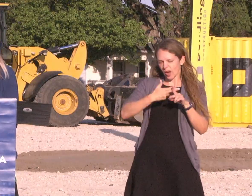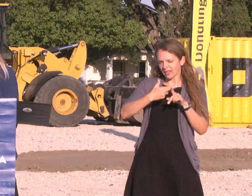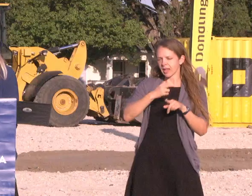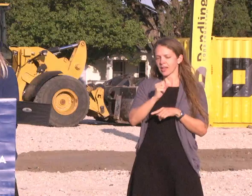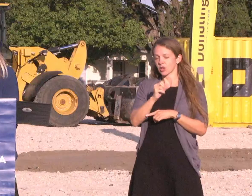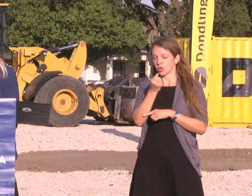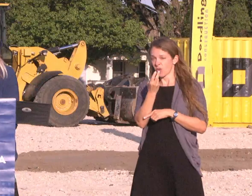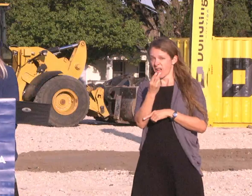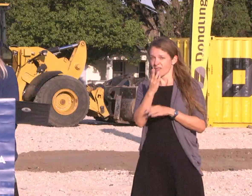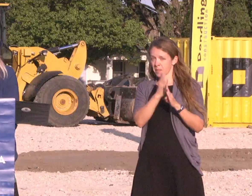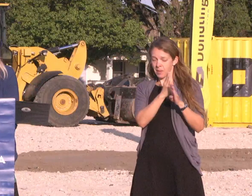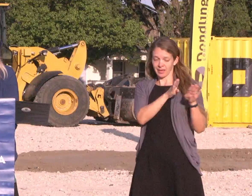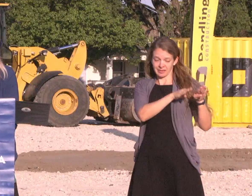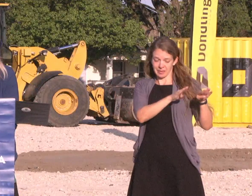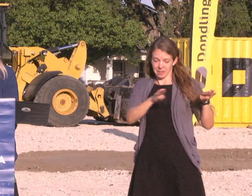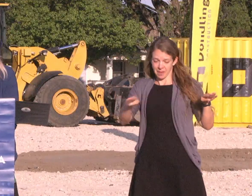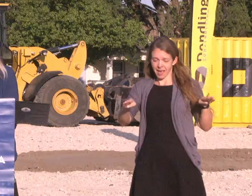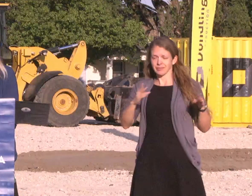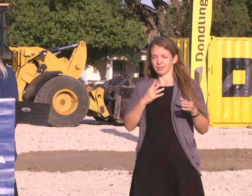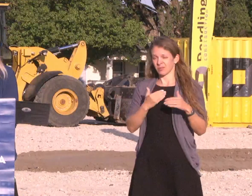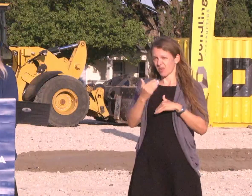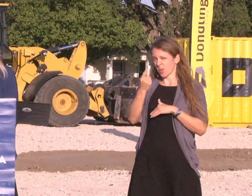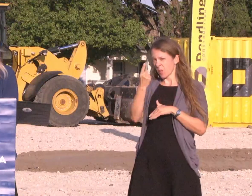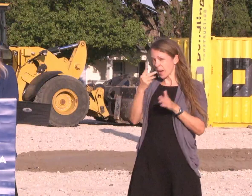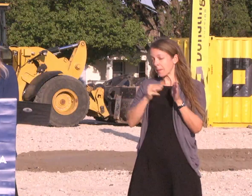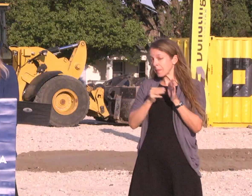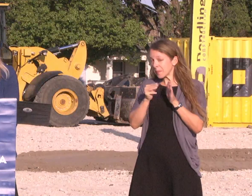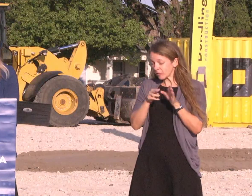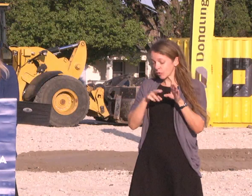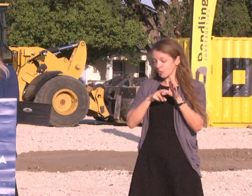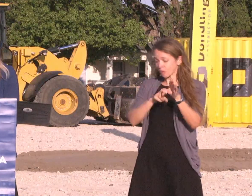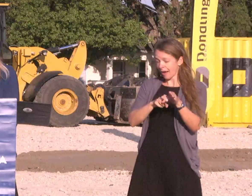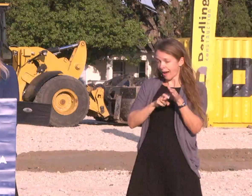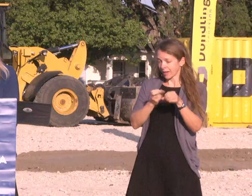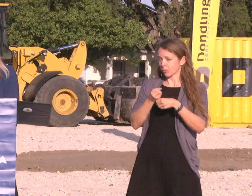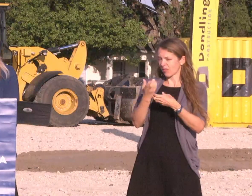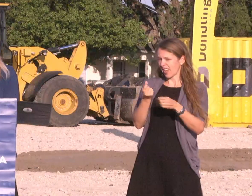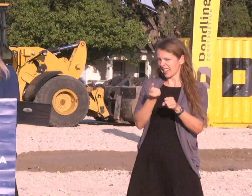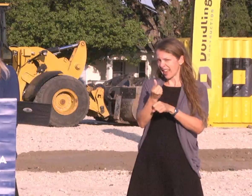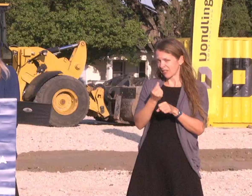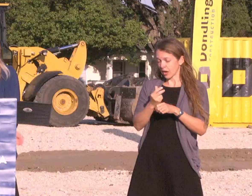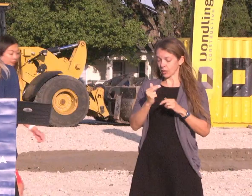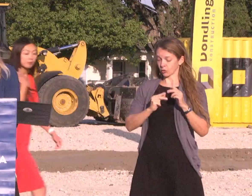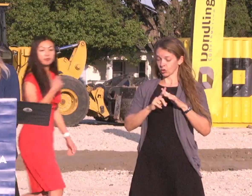million rides we provide to Residents each year construction will officially begin next week and